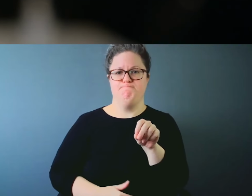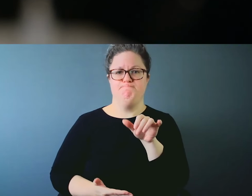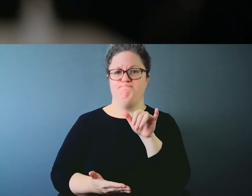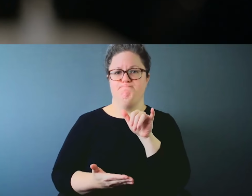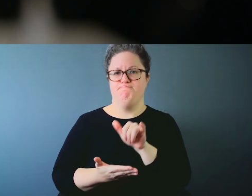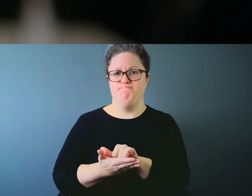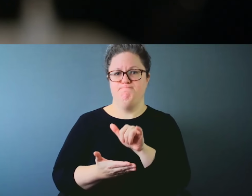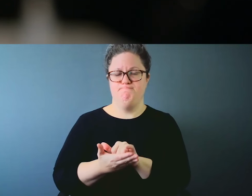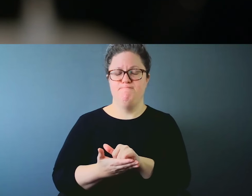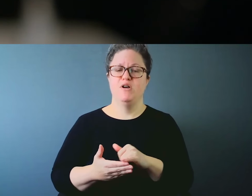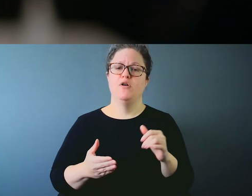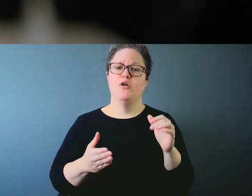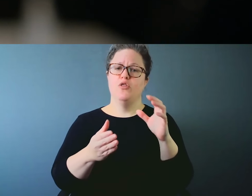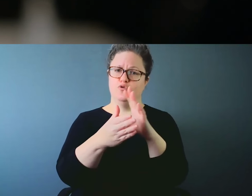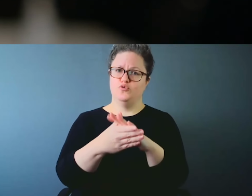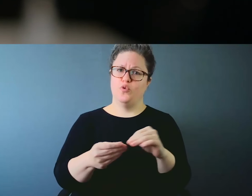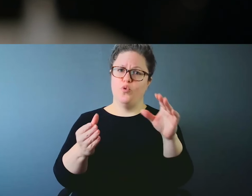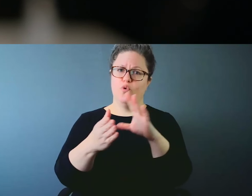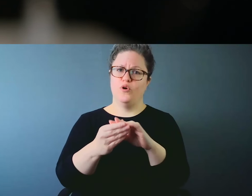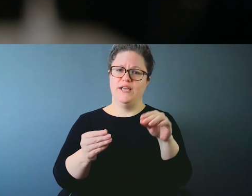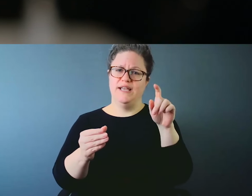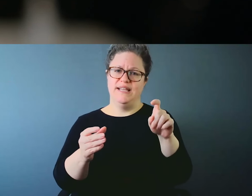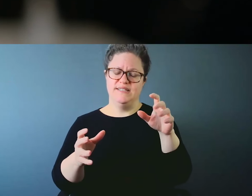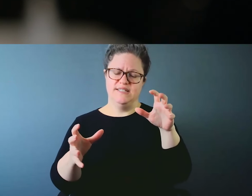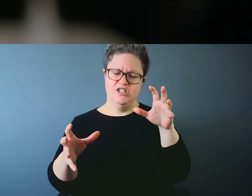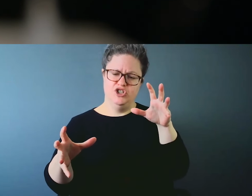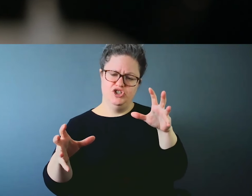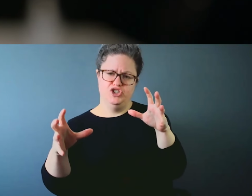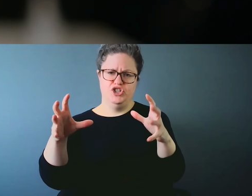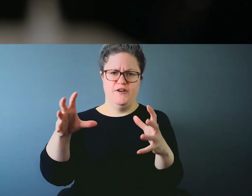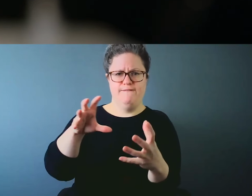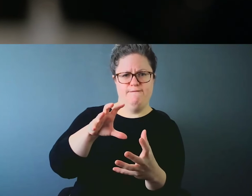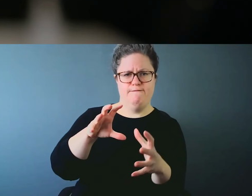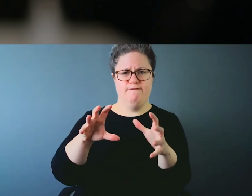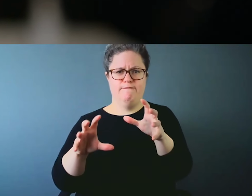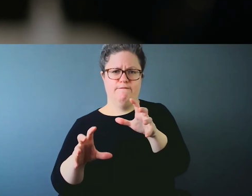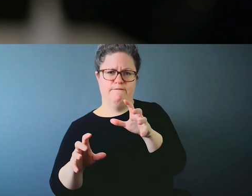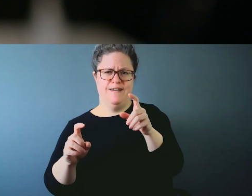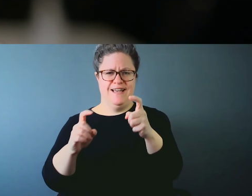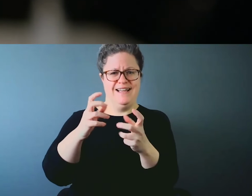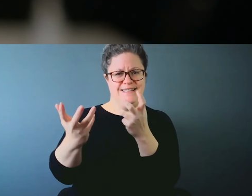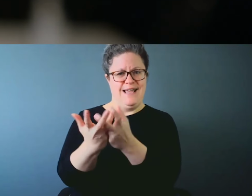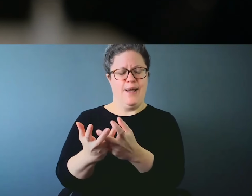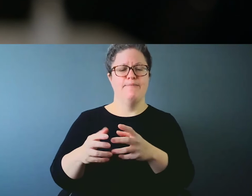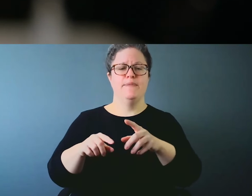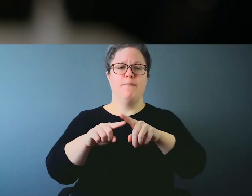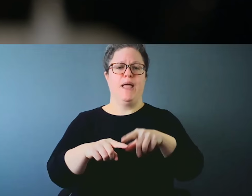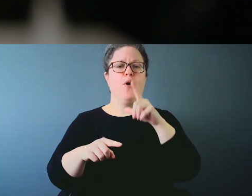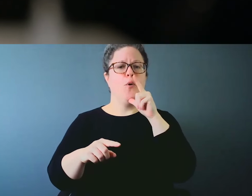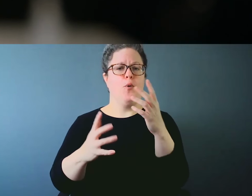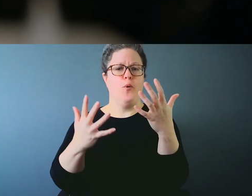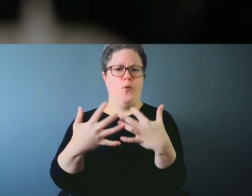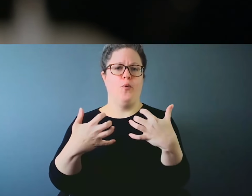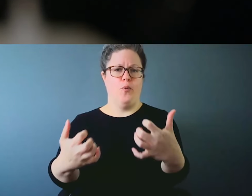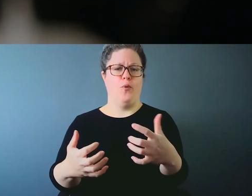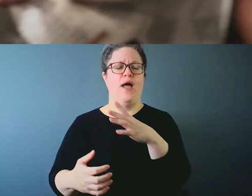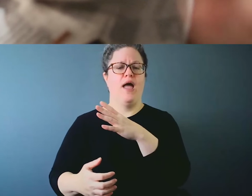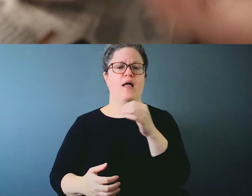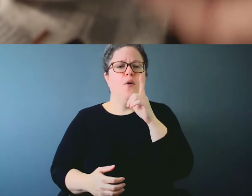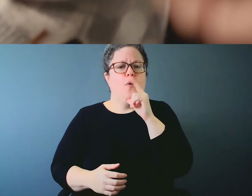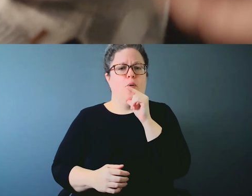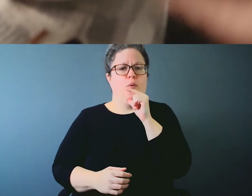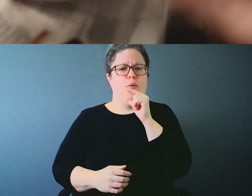That- that story needs to shift and adapt itself depending on who we're reaching or who we're including.